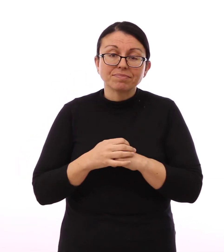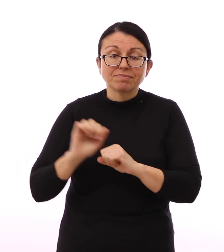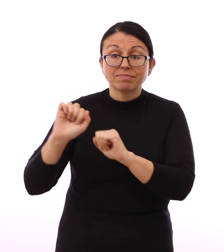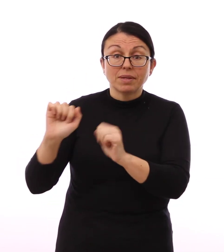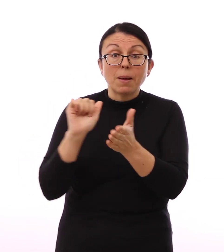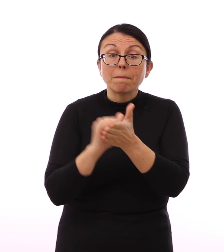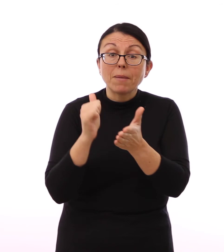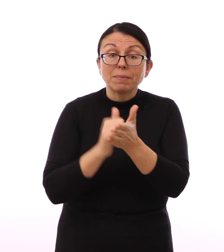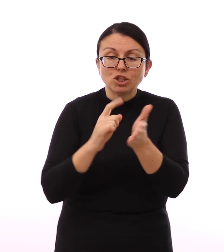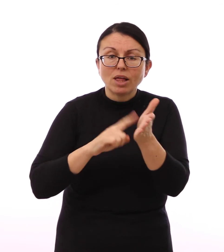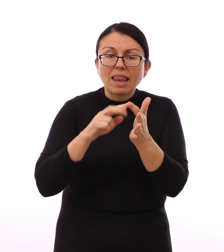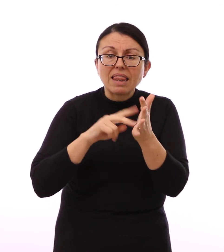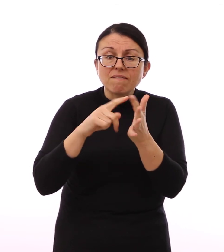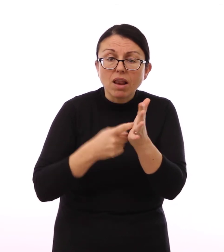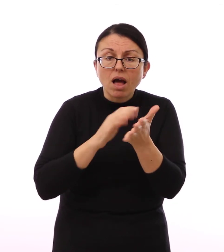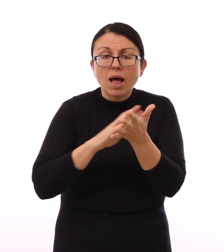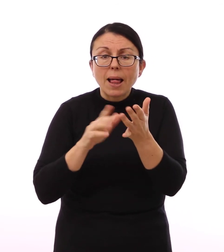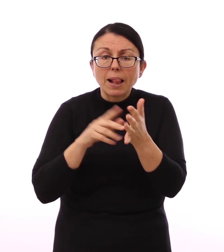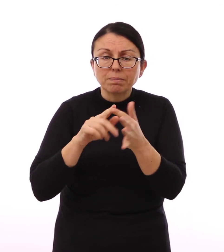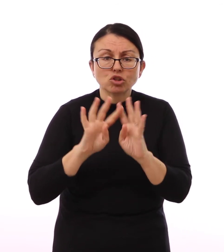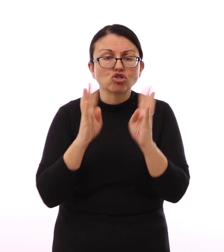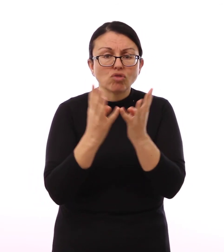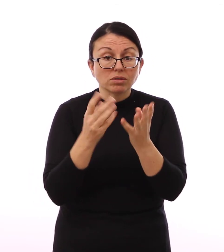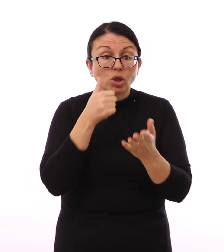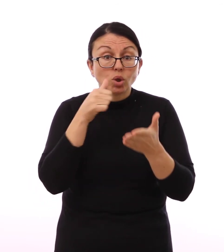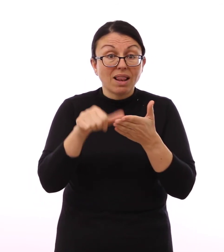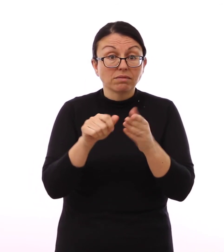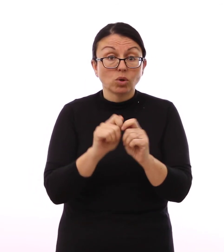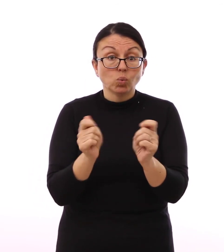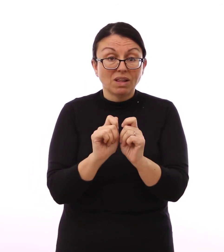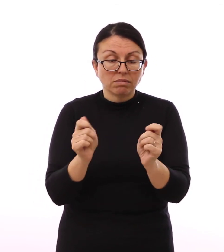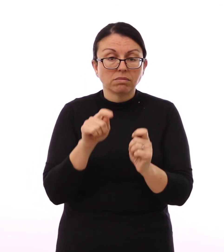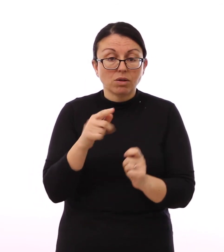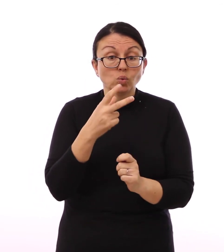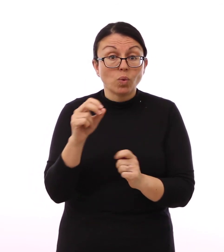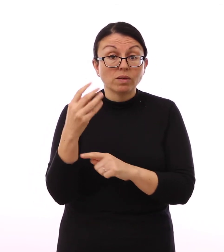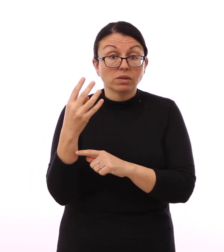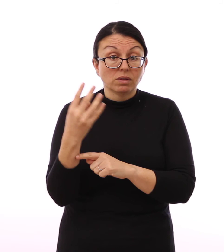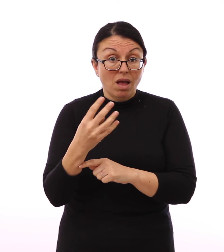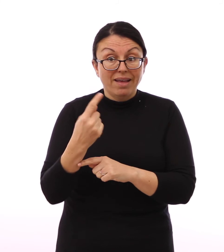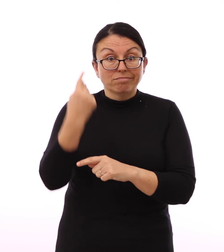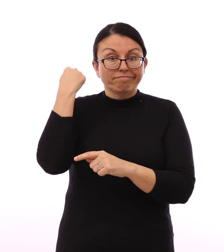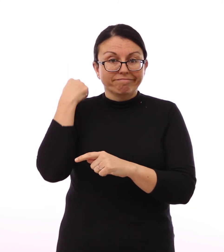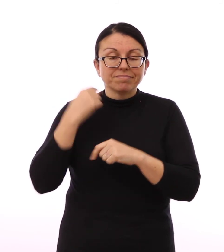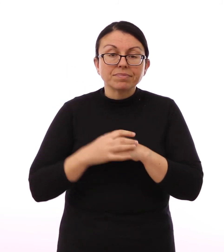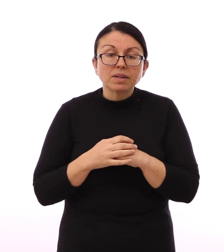Her photographic works have been published in the Leverhulme Trust Newsletter (2009),